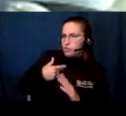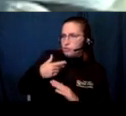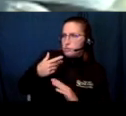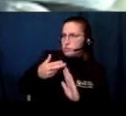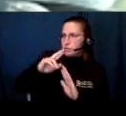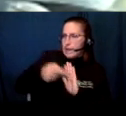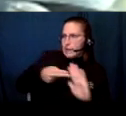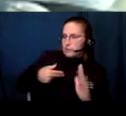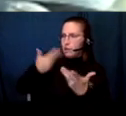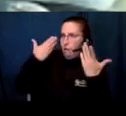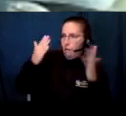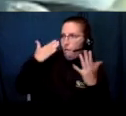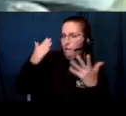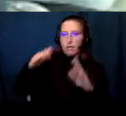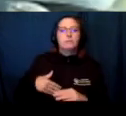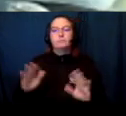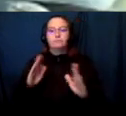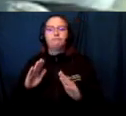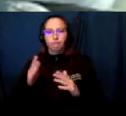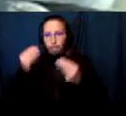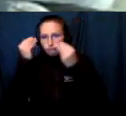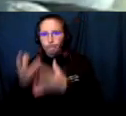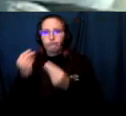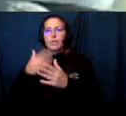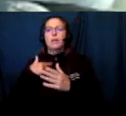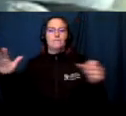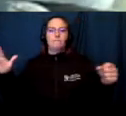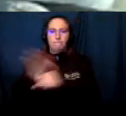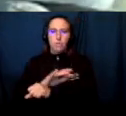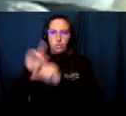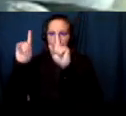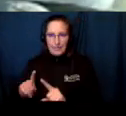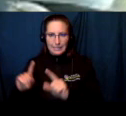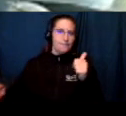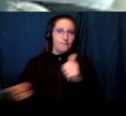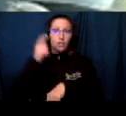the first time so that we can get a complete test the first time. They come in instead of